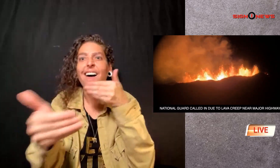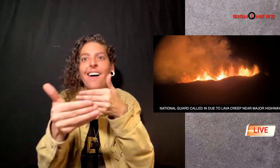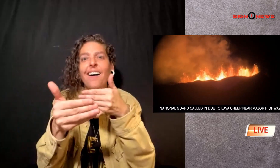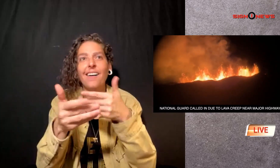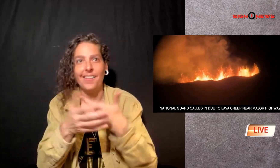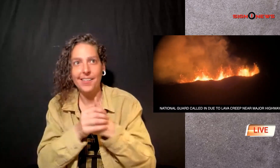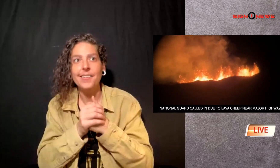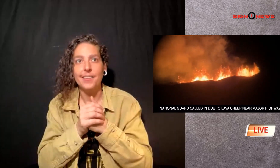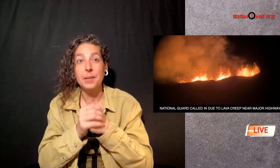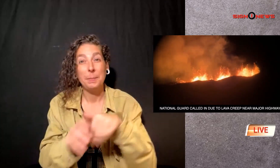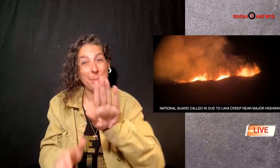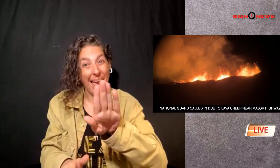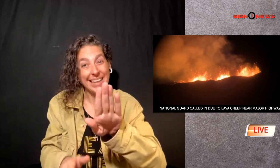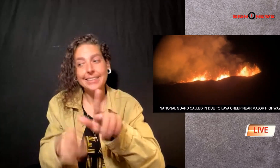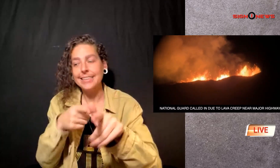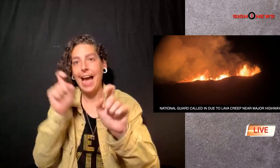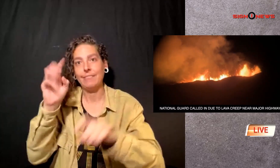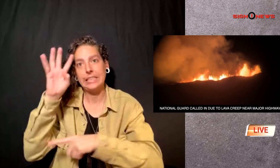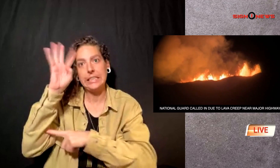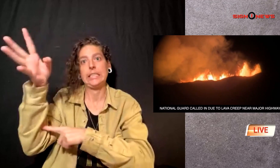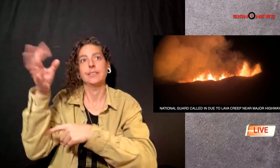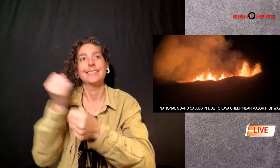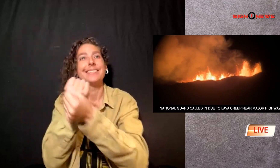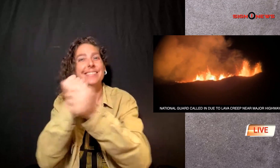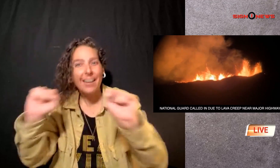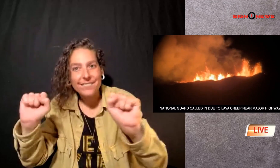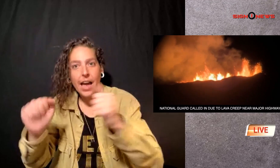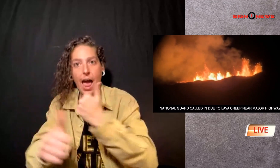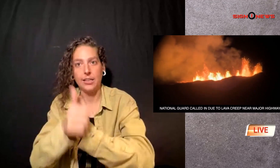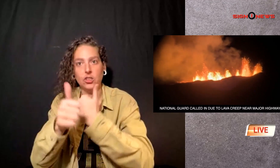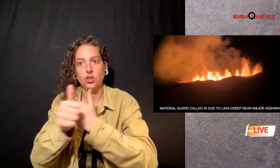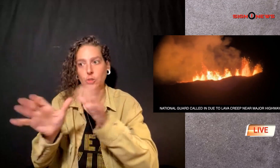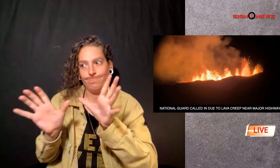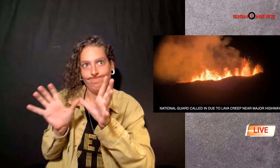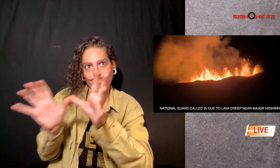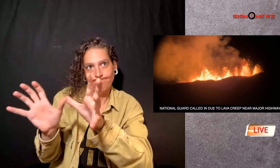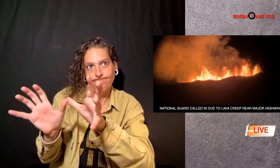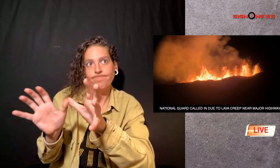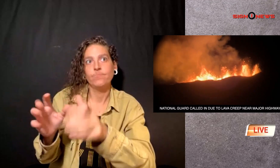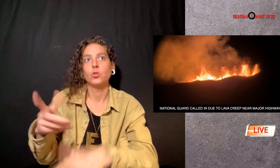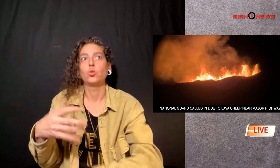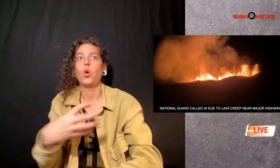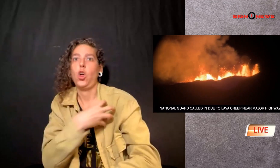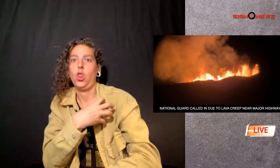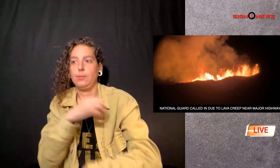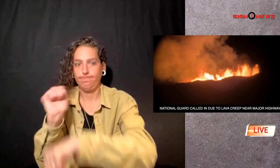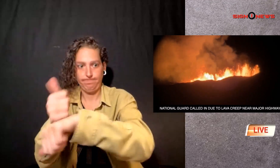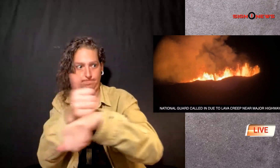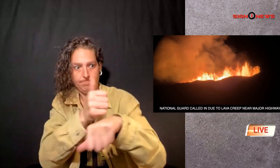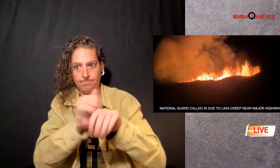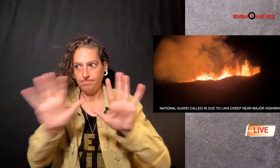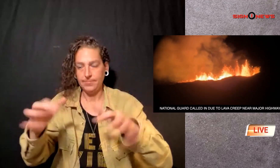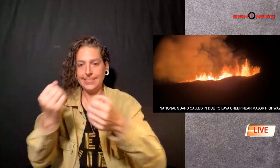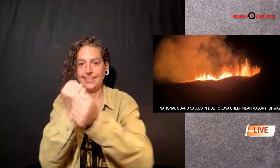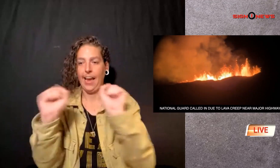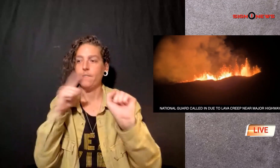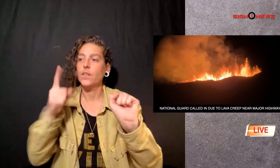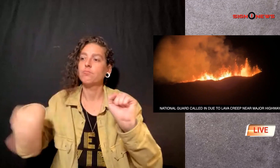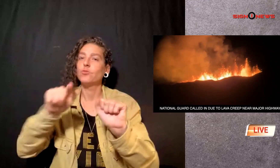a closer look it is creating a safety hazard forcing authorities to set up safe viewing